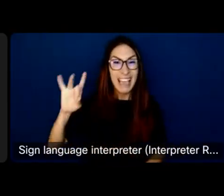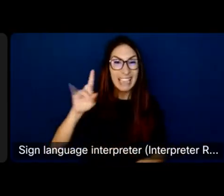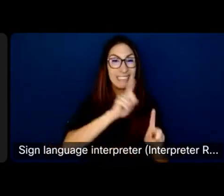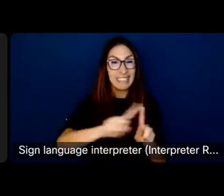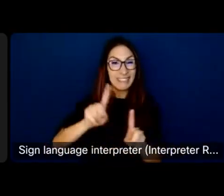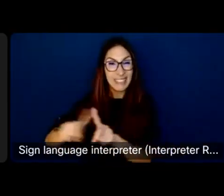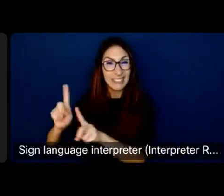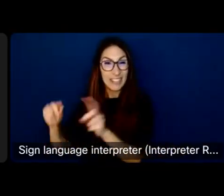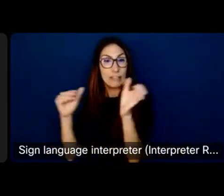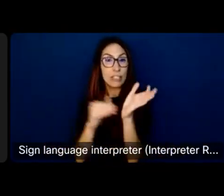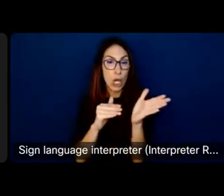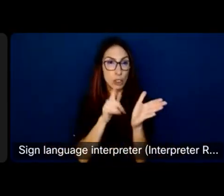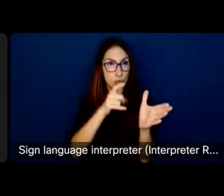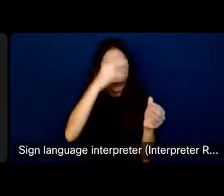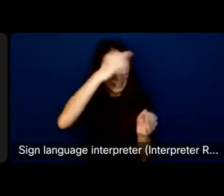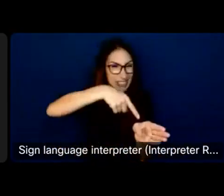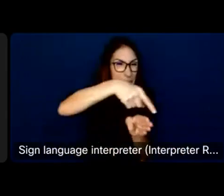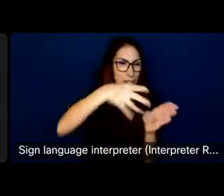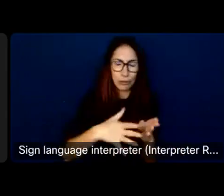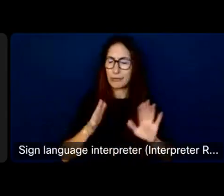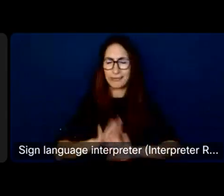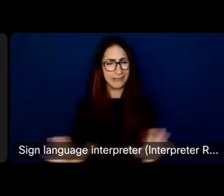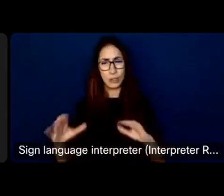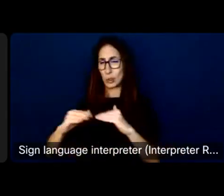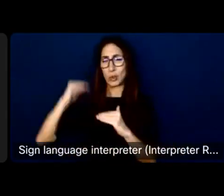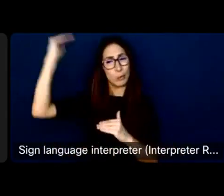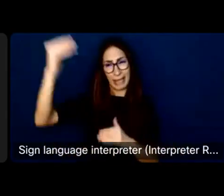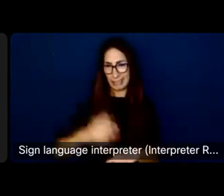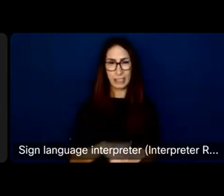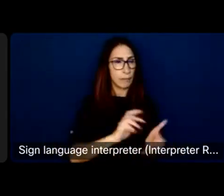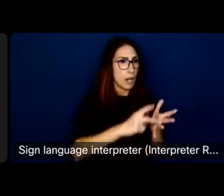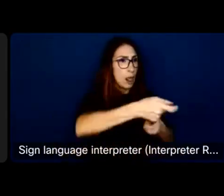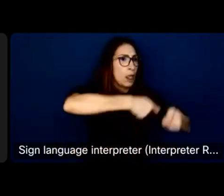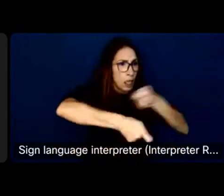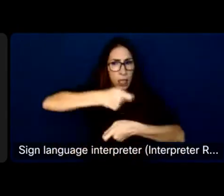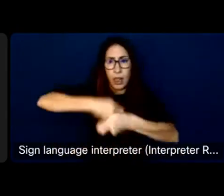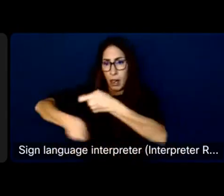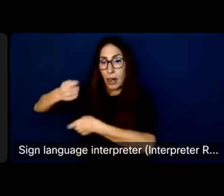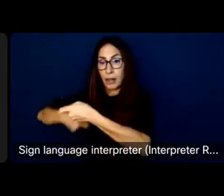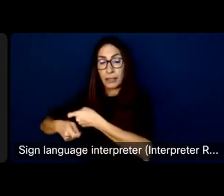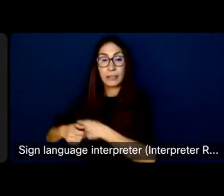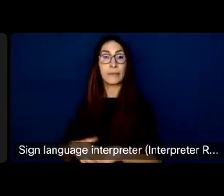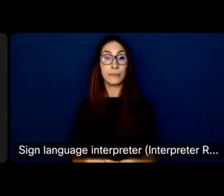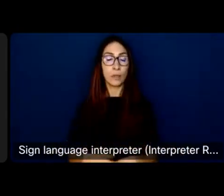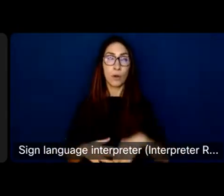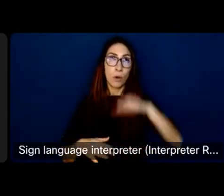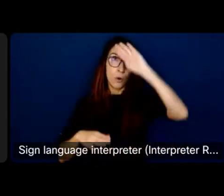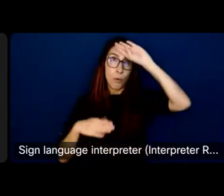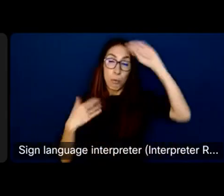right? It's way too many clinicians for me to have had. It is a blessing that I am a nurse and I'm able to navigate